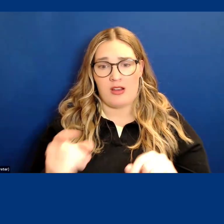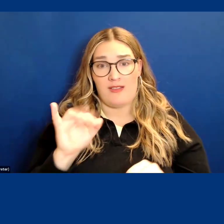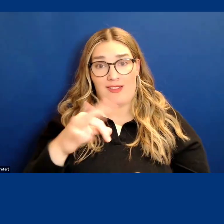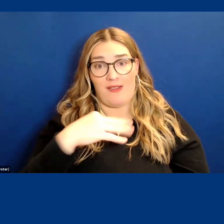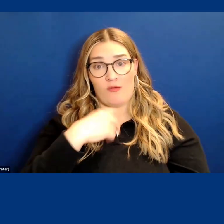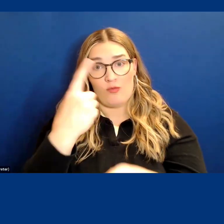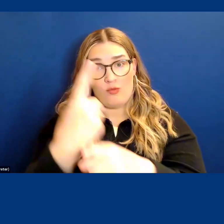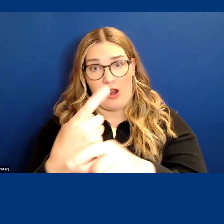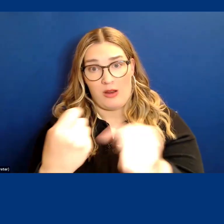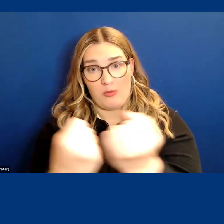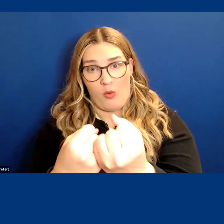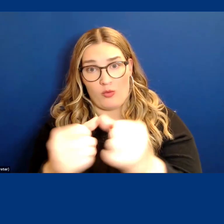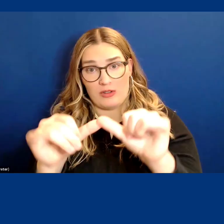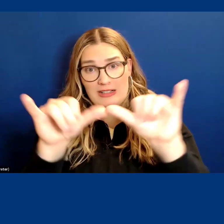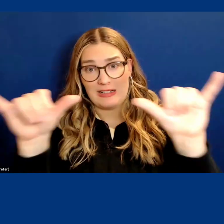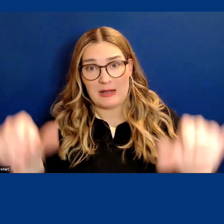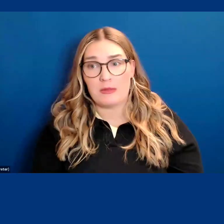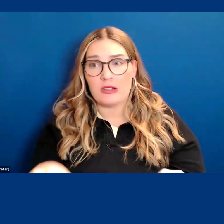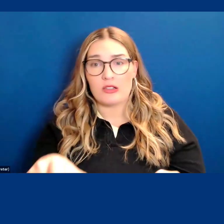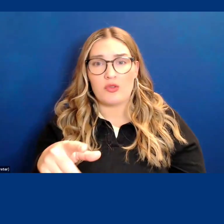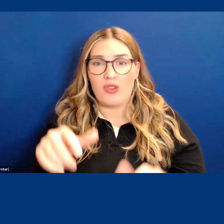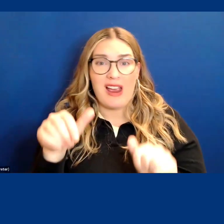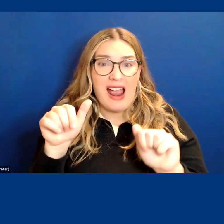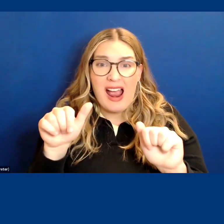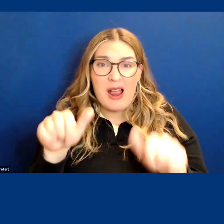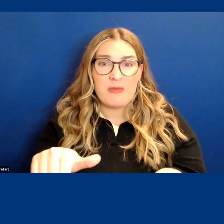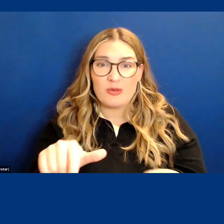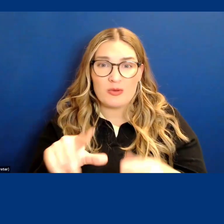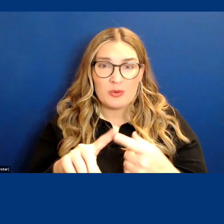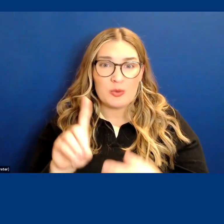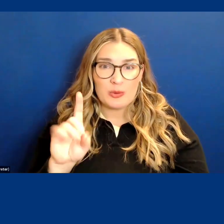you are able to do you you're able to do it you could